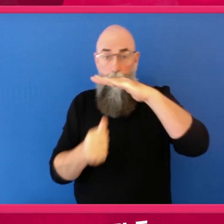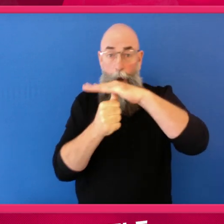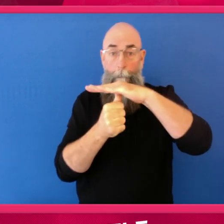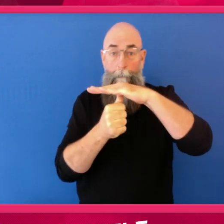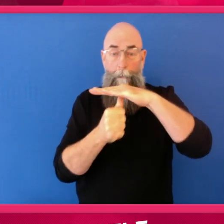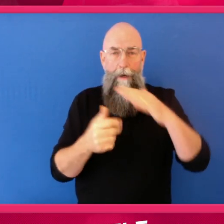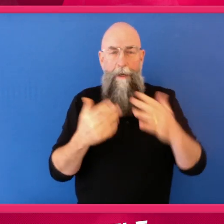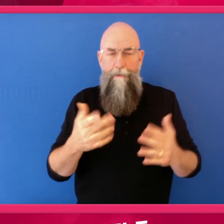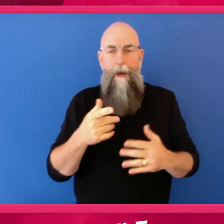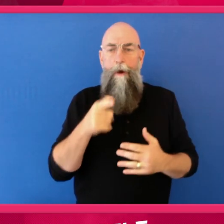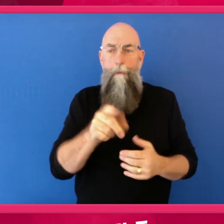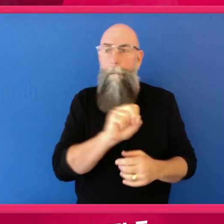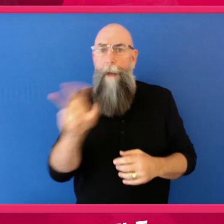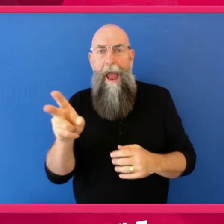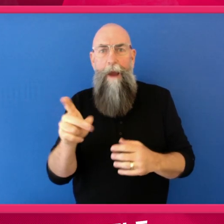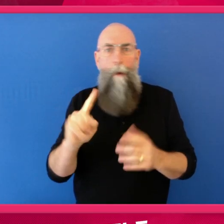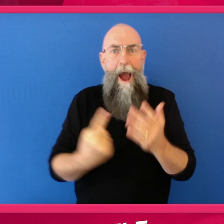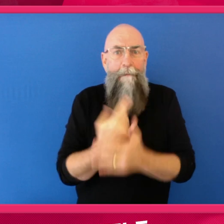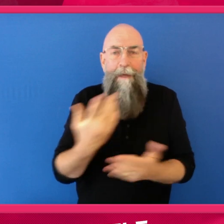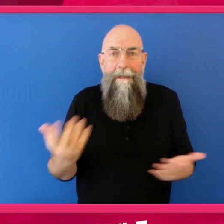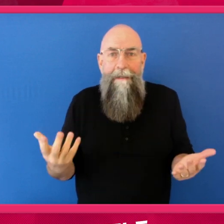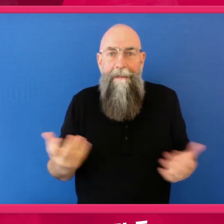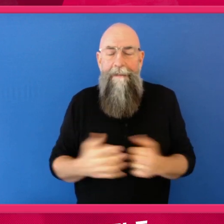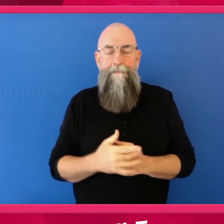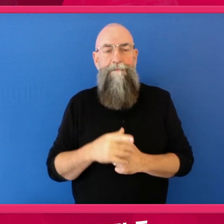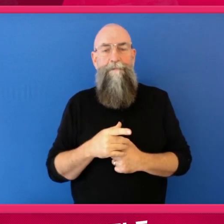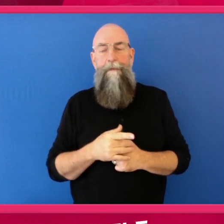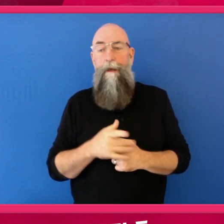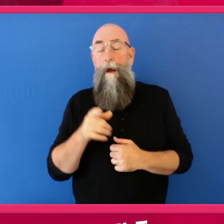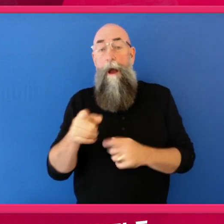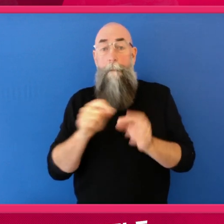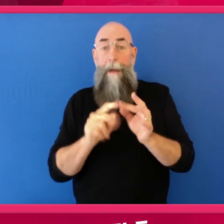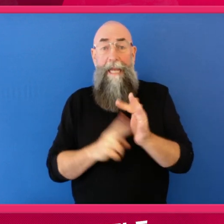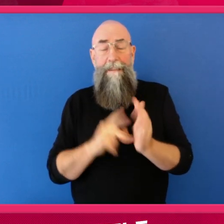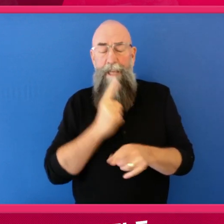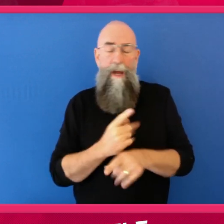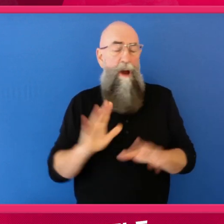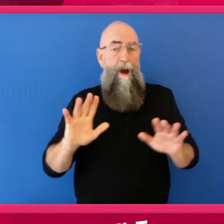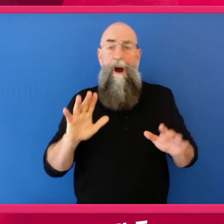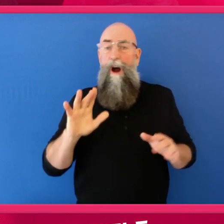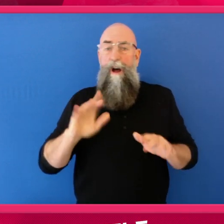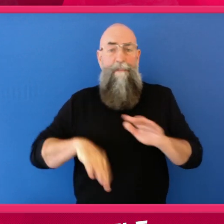Ben Popham: Yeah, look, it's jubilation, right? Everyone is so stoked. Also, I think it's